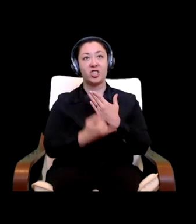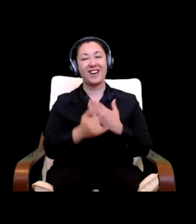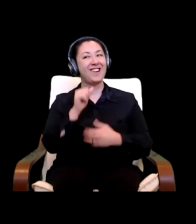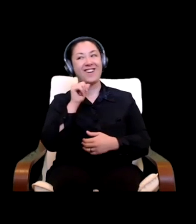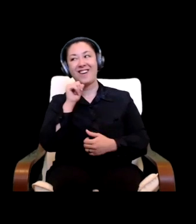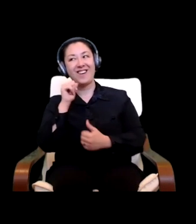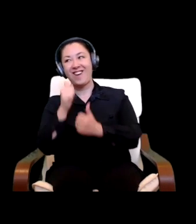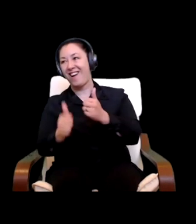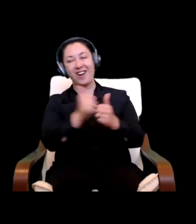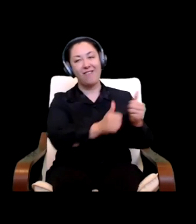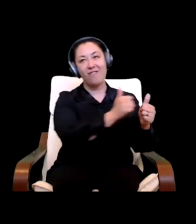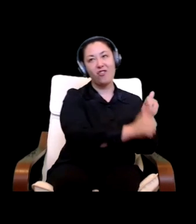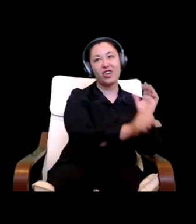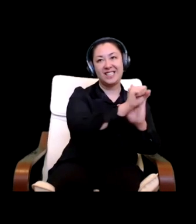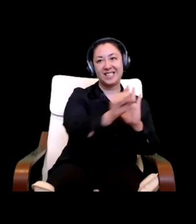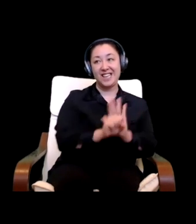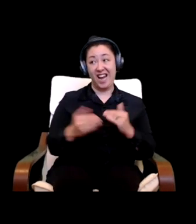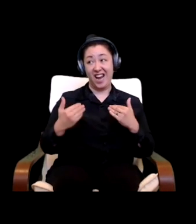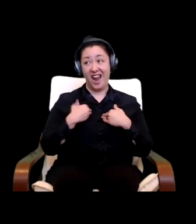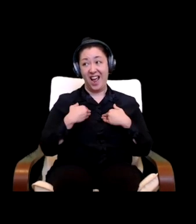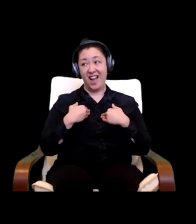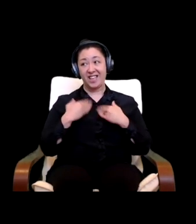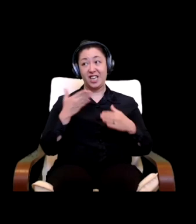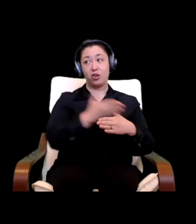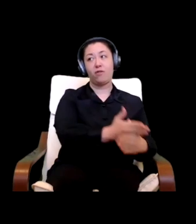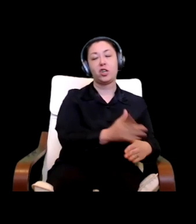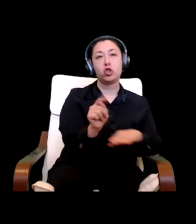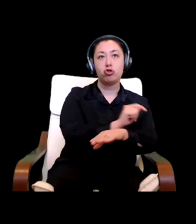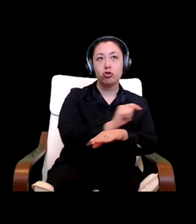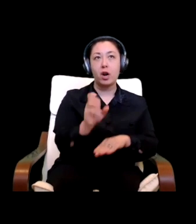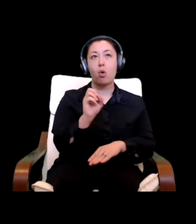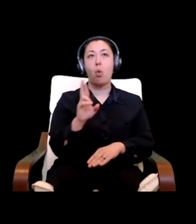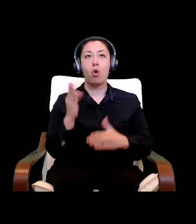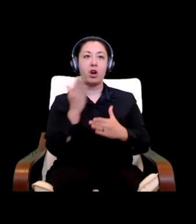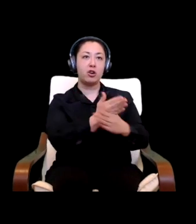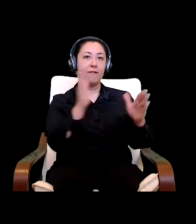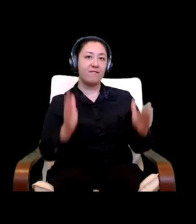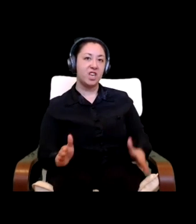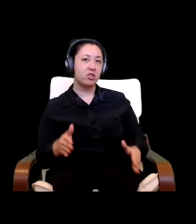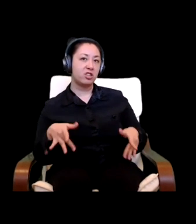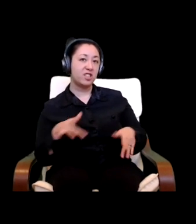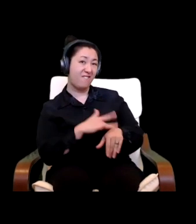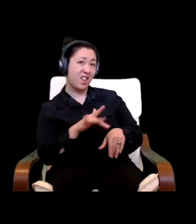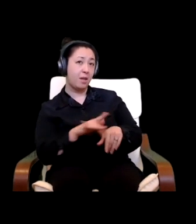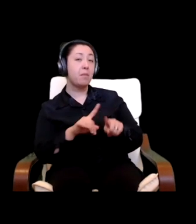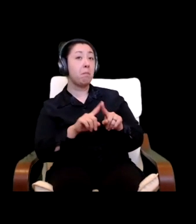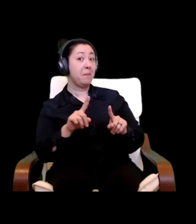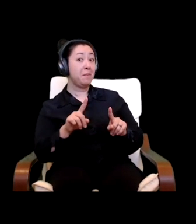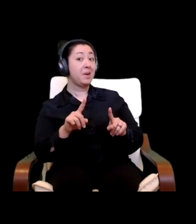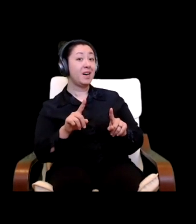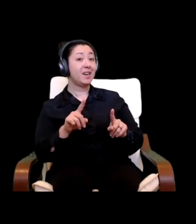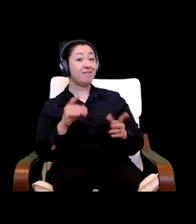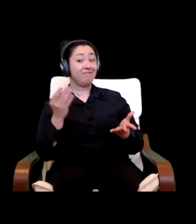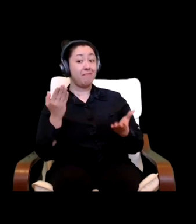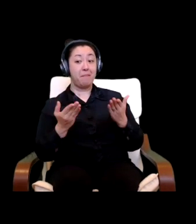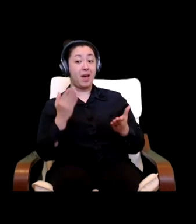or intervenors available. But if they do, I would contact the state Deafblind project